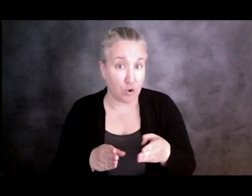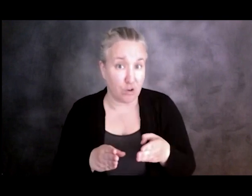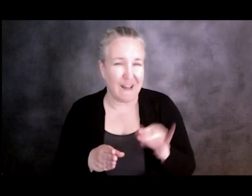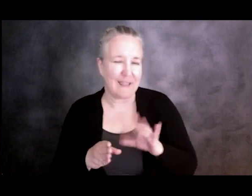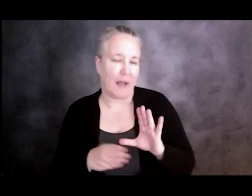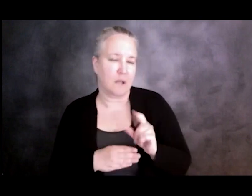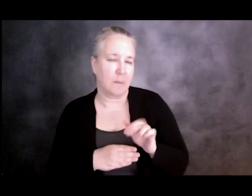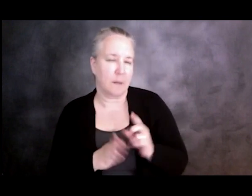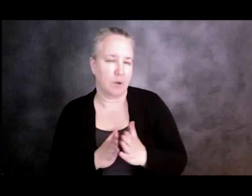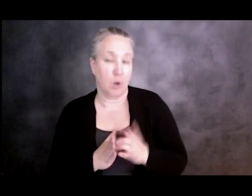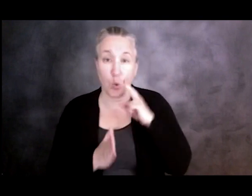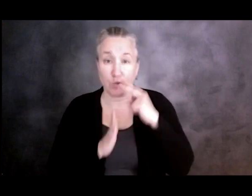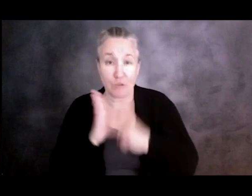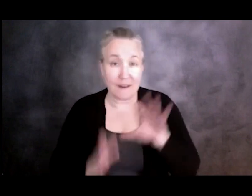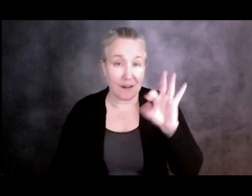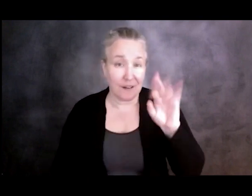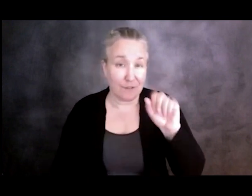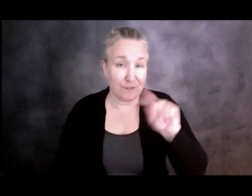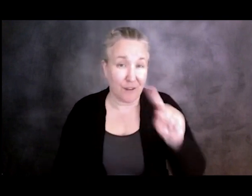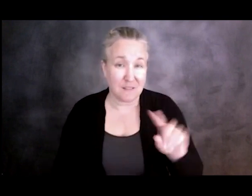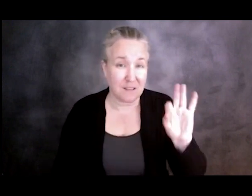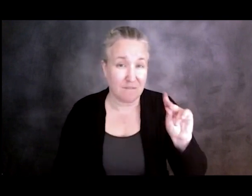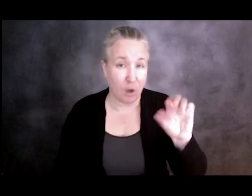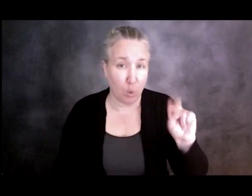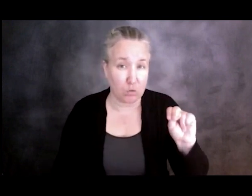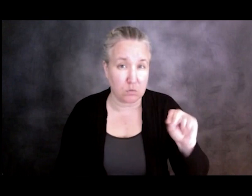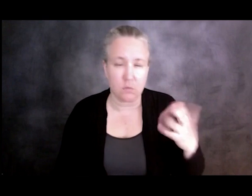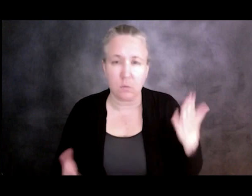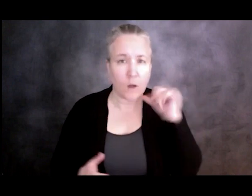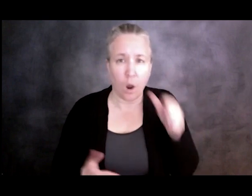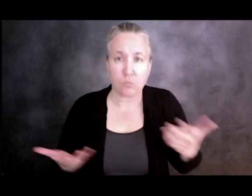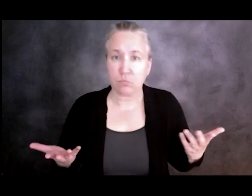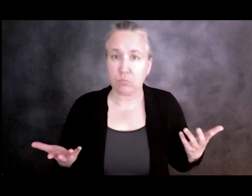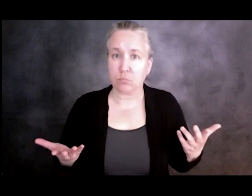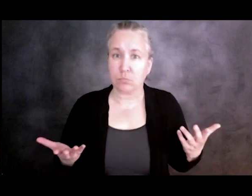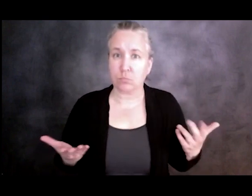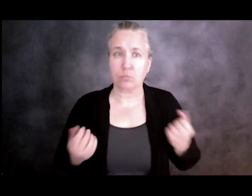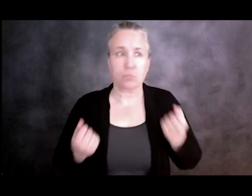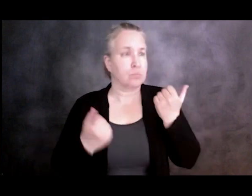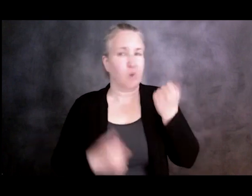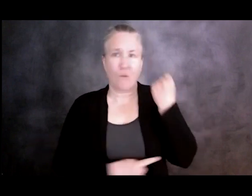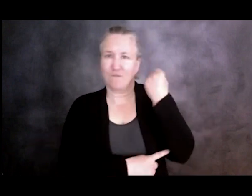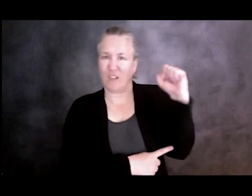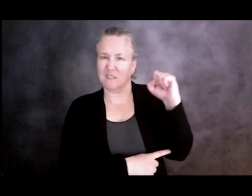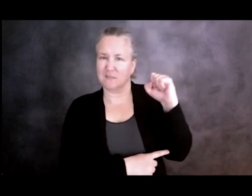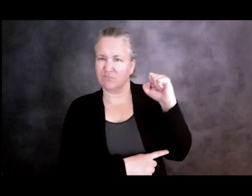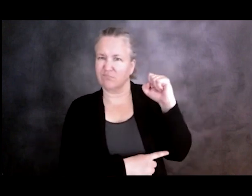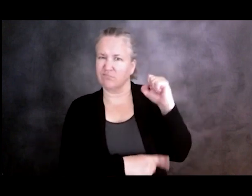be reading Frantz Fanon? Well, why not? I mean, revolutions have been fomented in prisons,